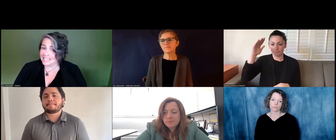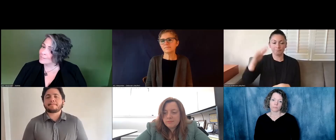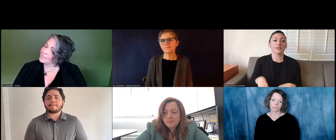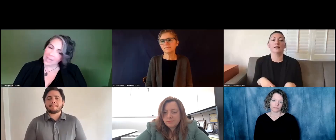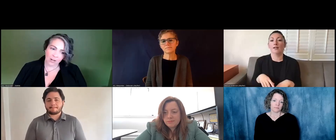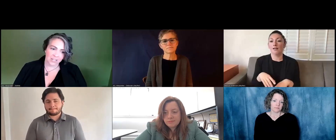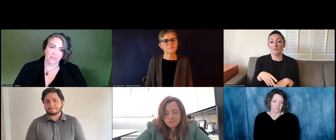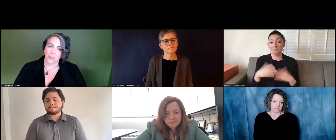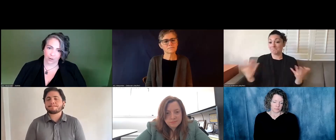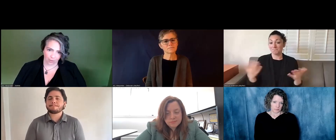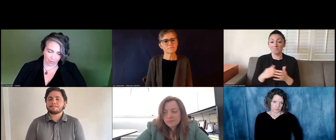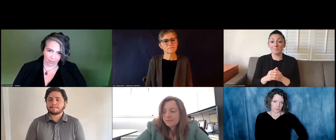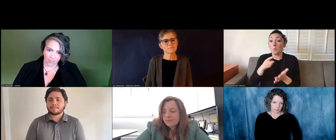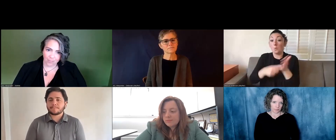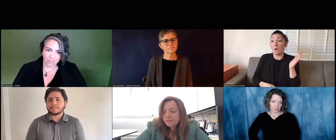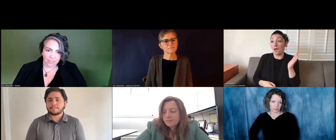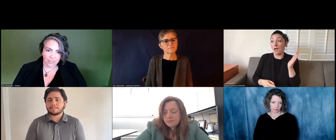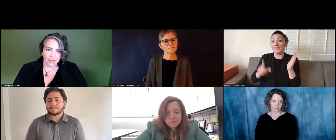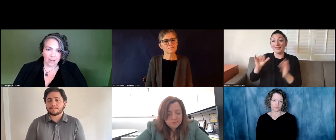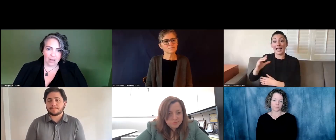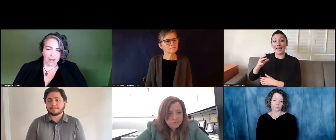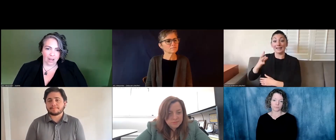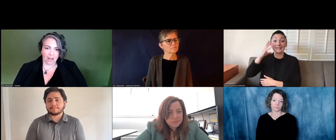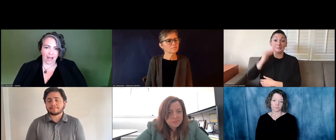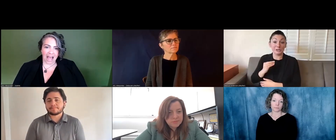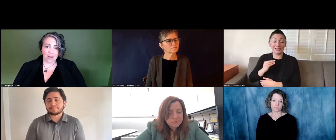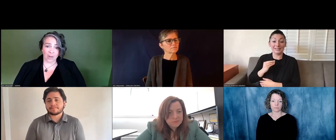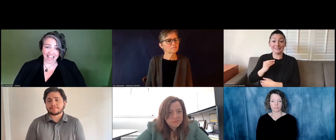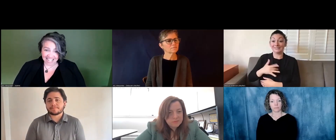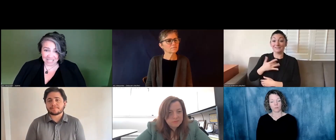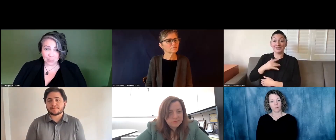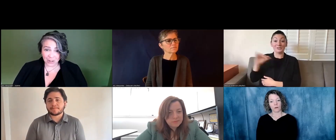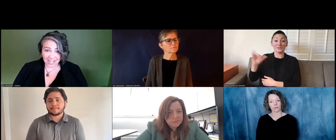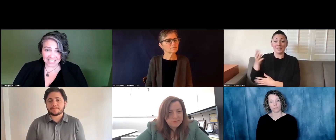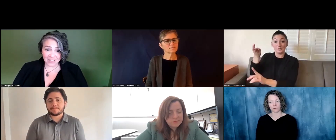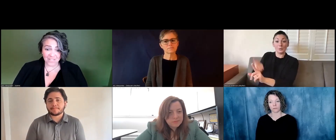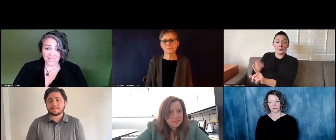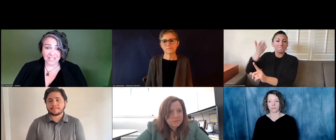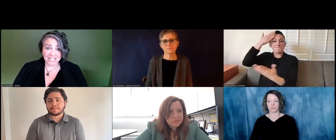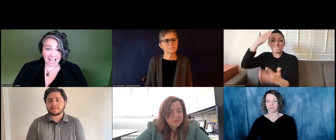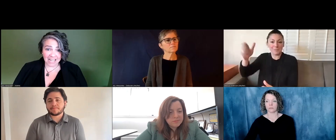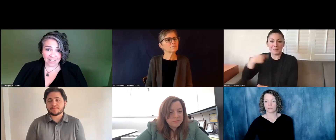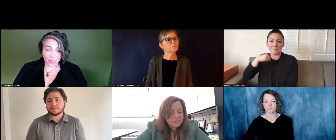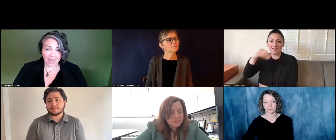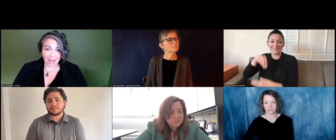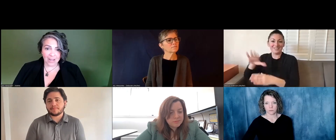even if they are deaf from birth. And what that experience feels like for them